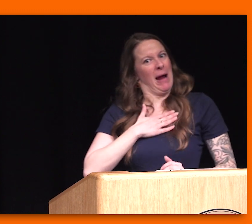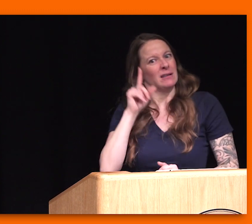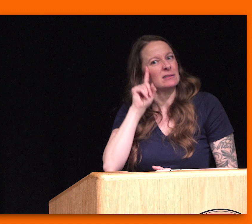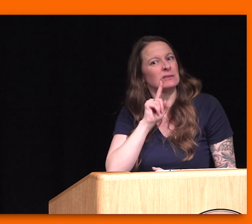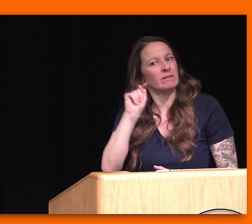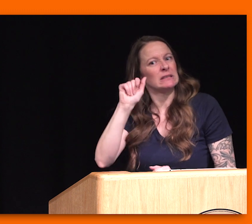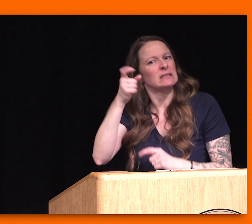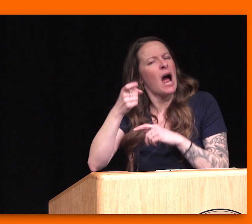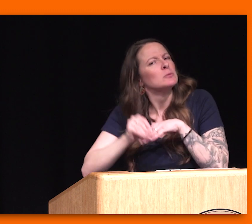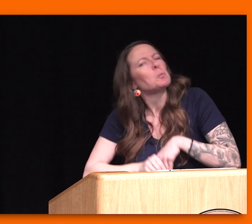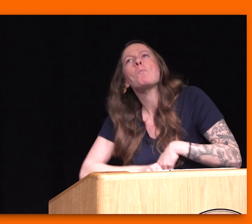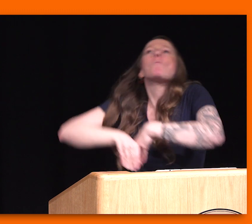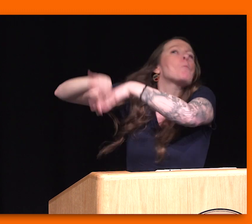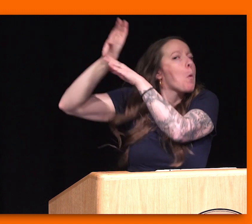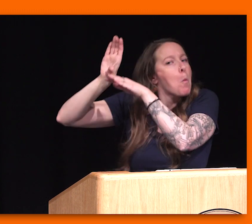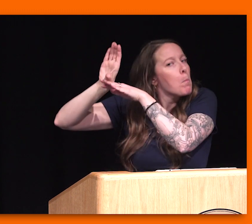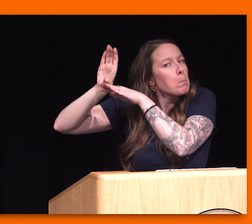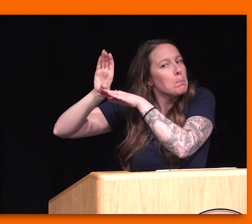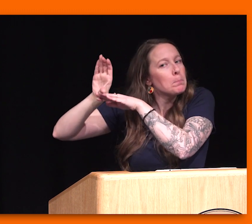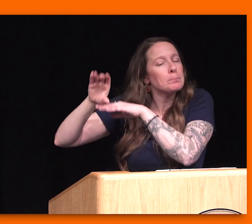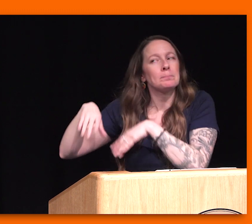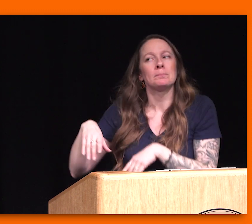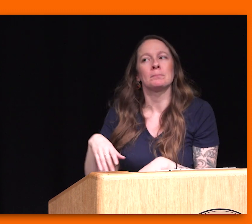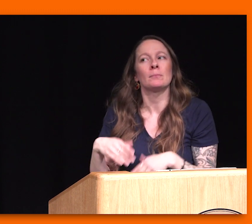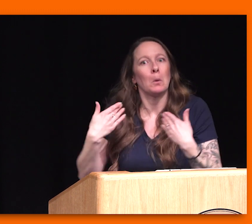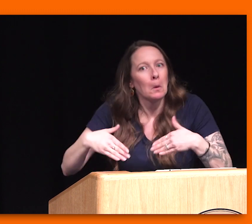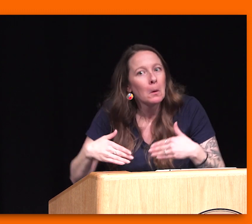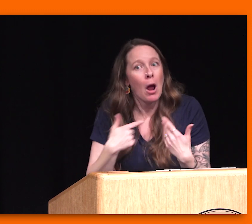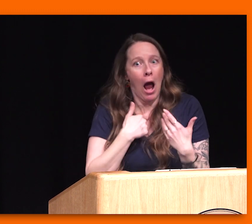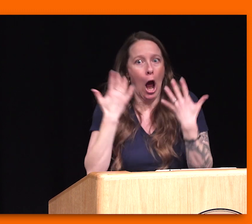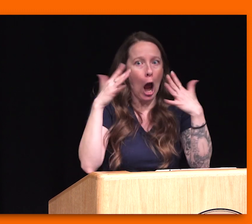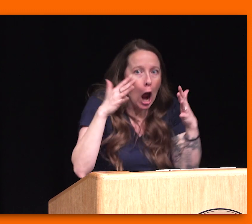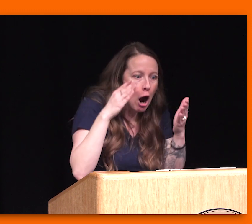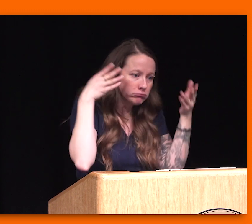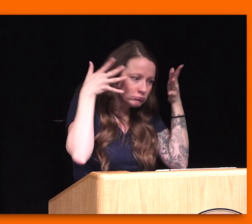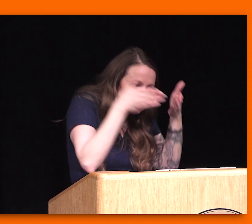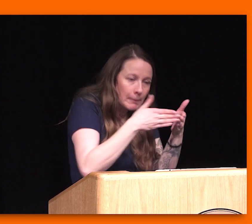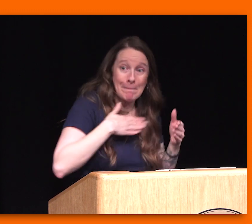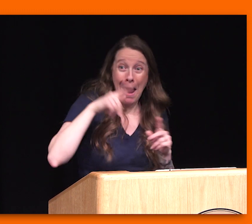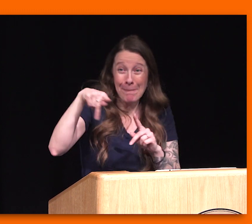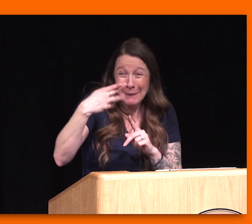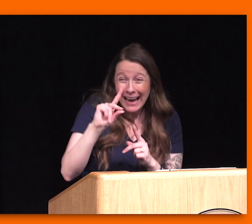They weren't ready to support Deaf people. So, that's a huge Deaf tax on us.